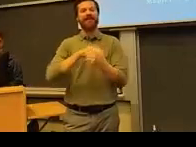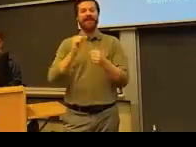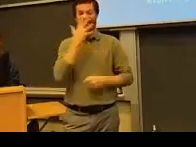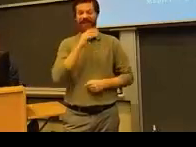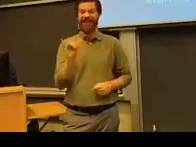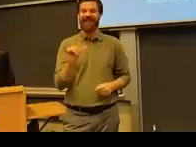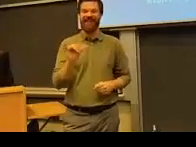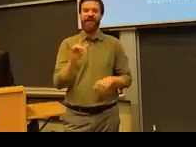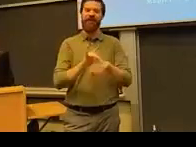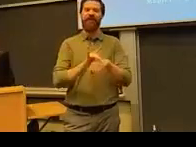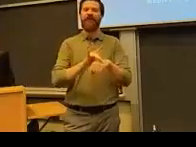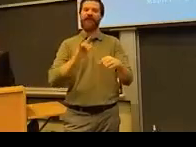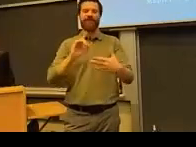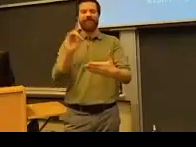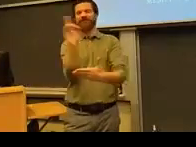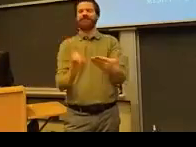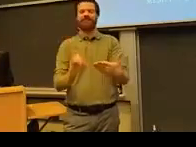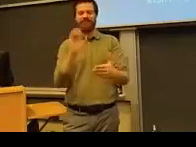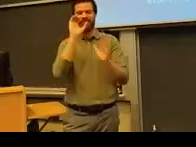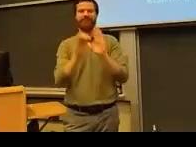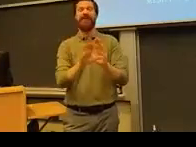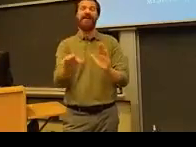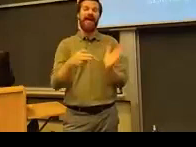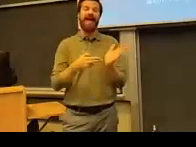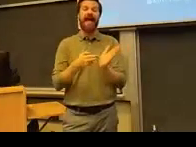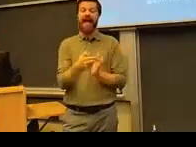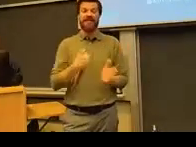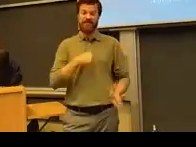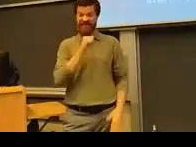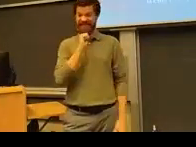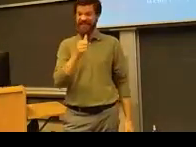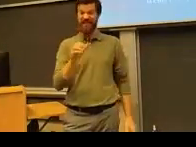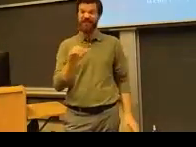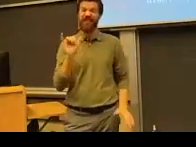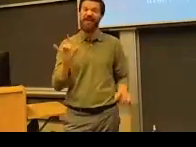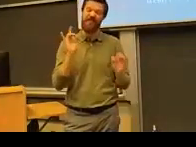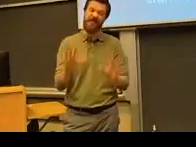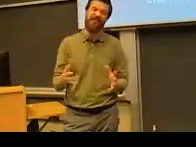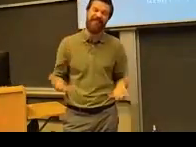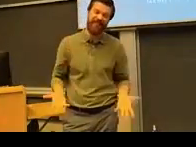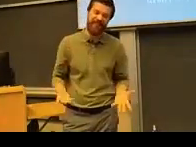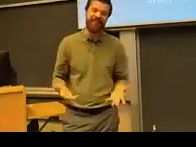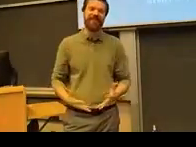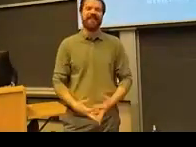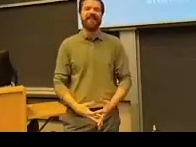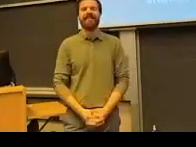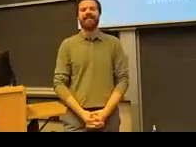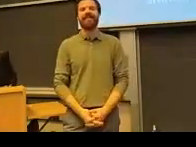early rendering and honestly we didn't do that badly um these These are early images